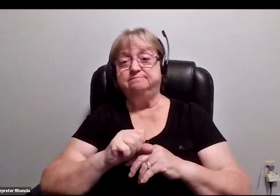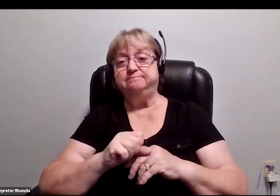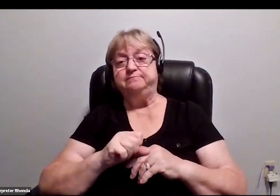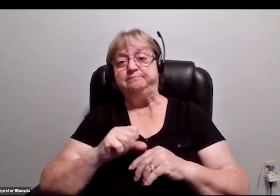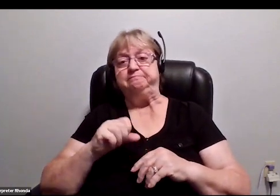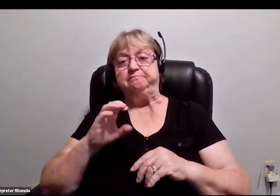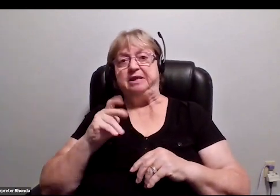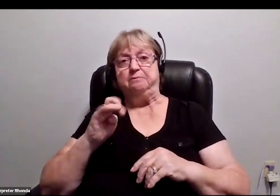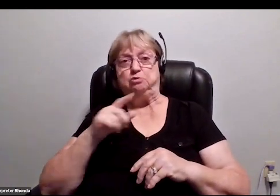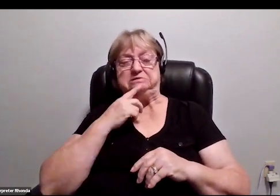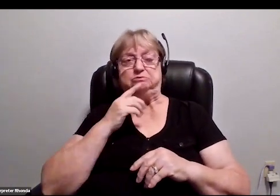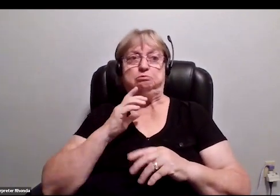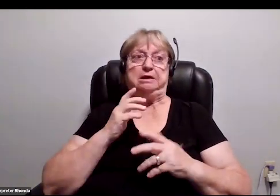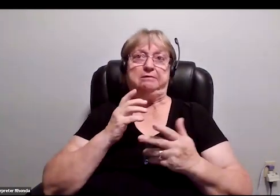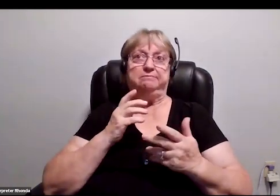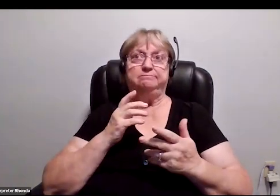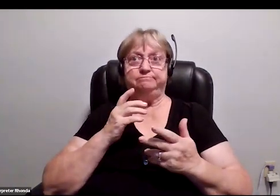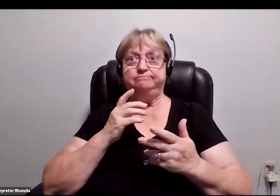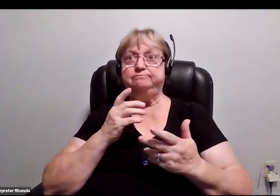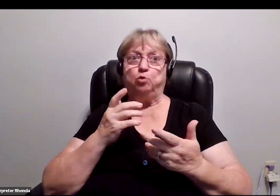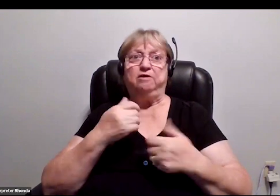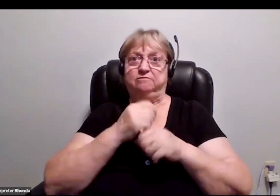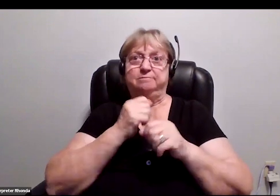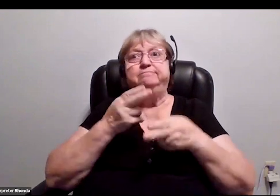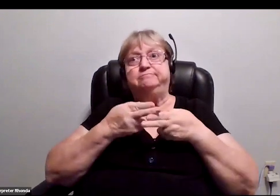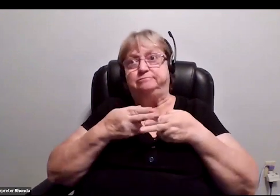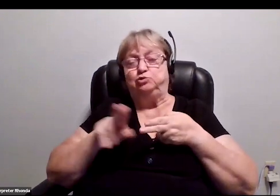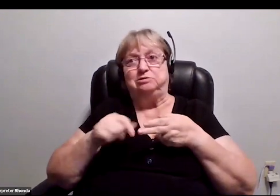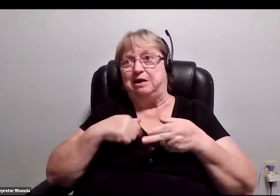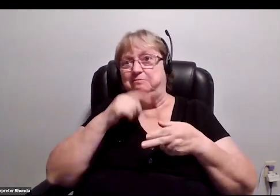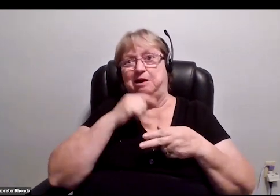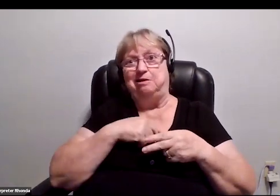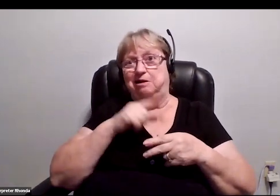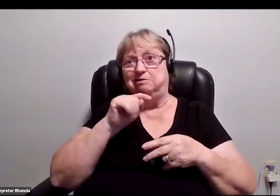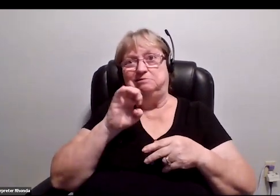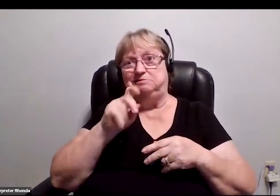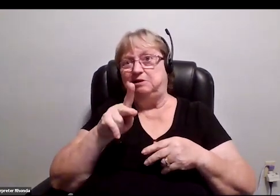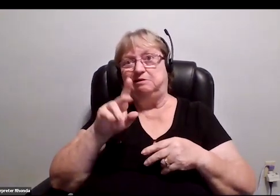Like I said, we've put them into Shorts. I am not a TikTok user personally. I find that platform